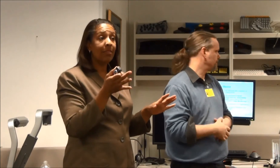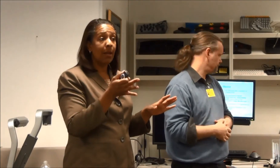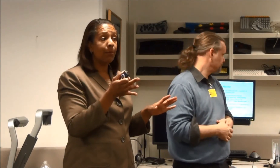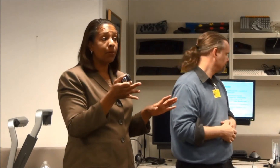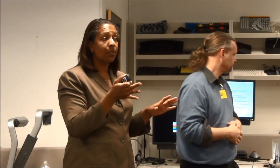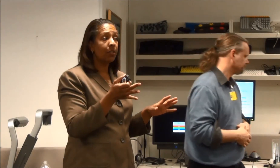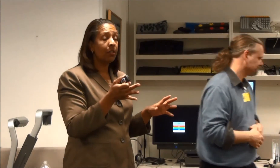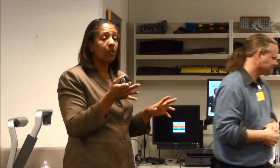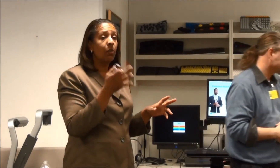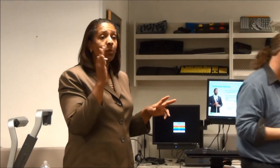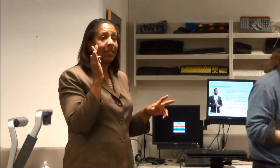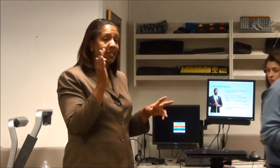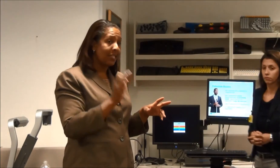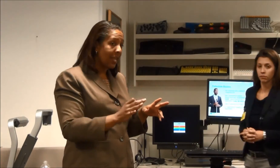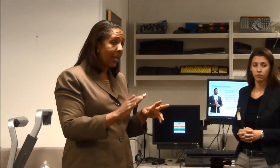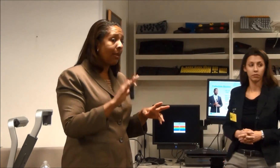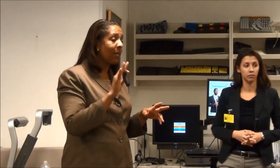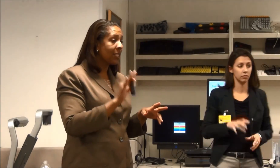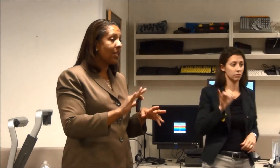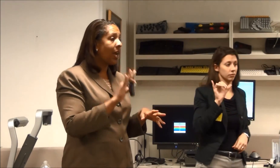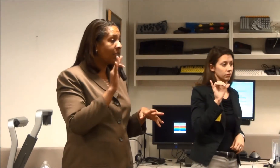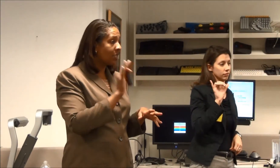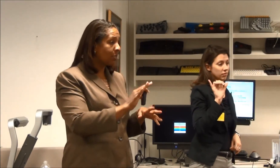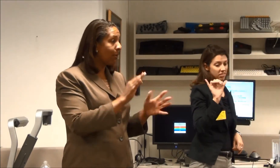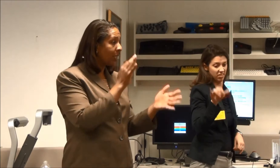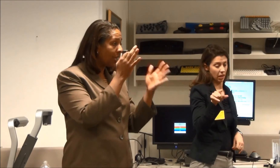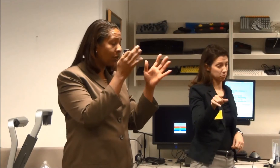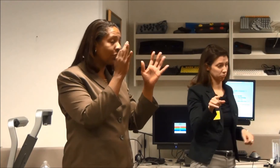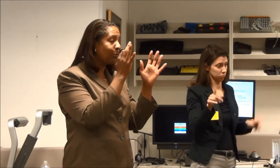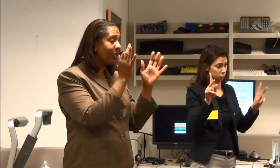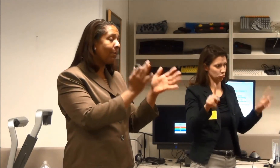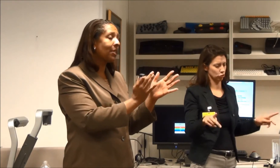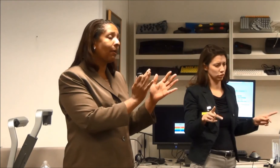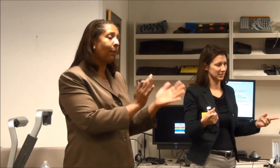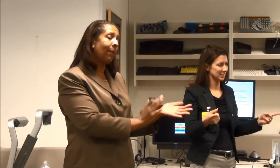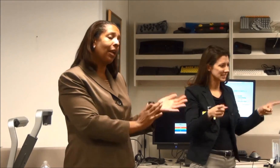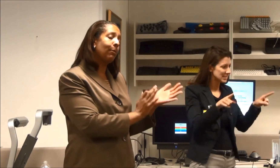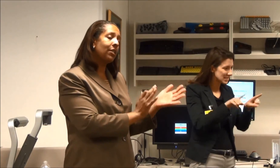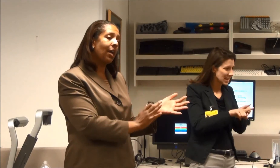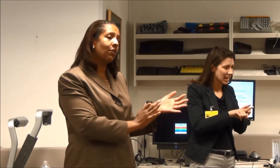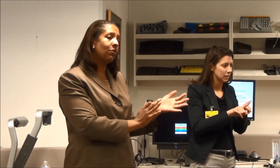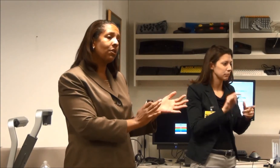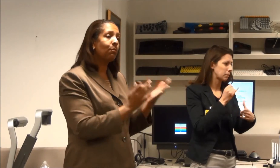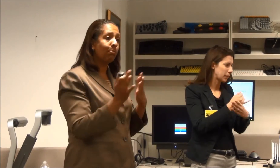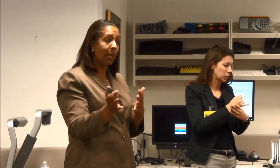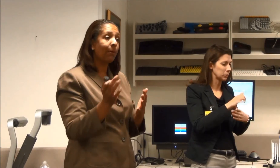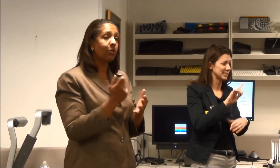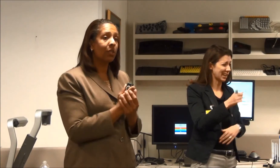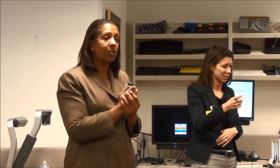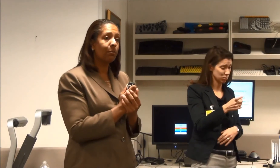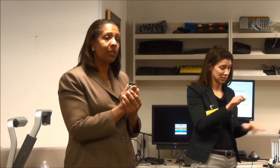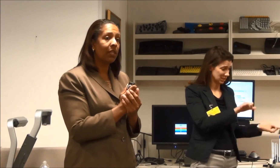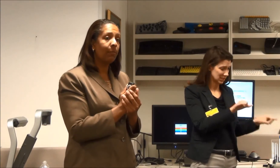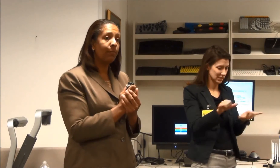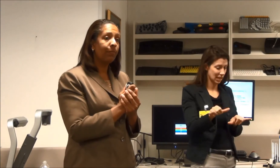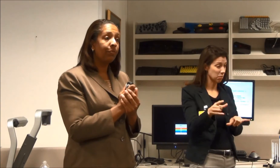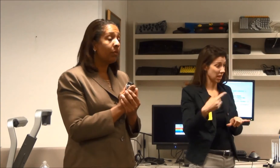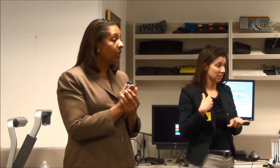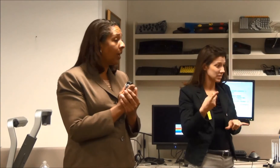Might that person with the same exact disability -- excuse me -- same exact impairment diagnosis be a person with a disability? Participant: Yes!